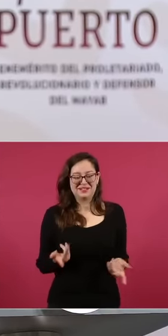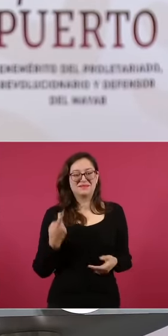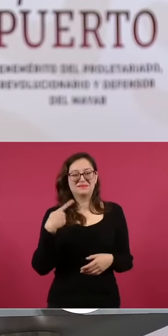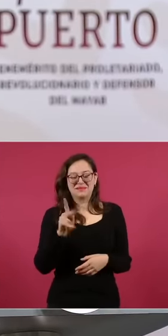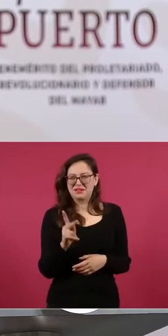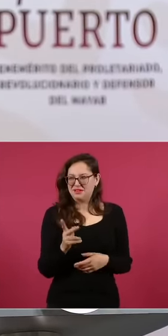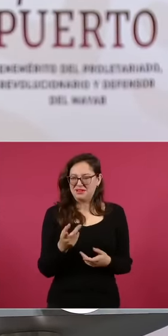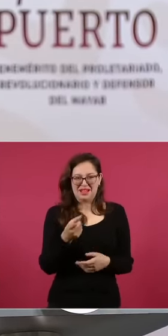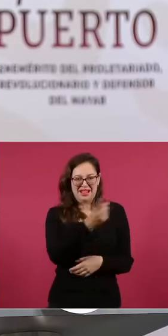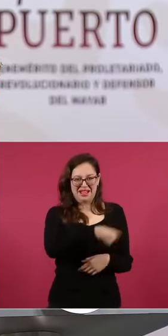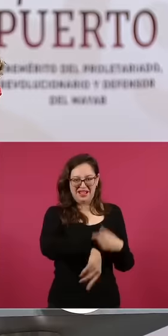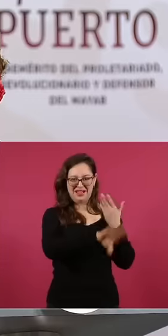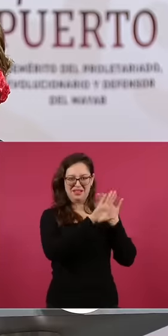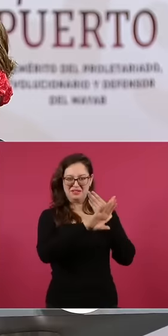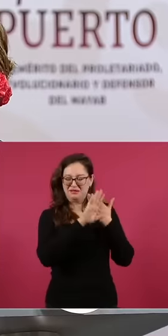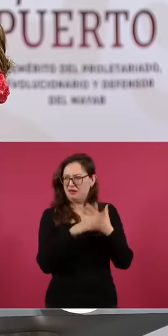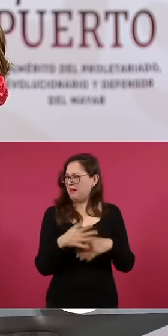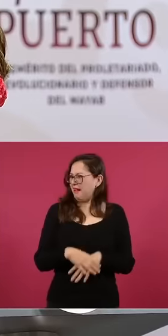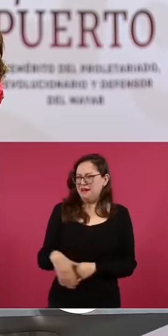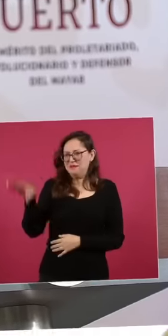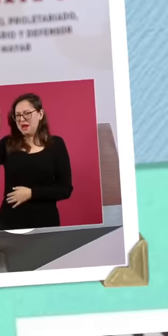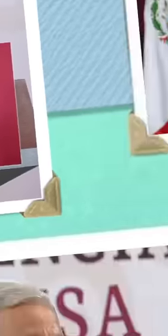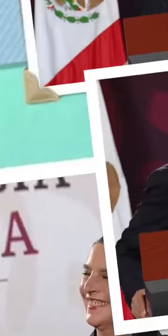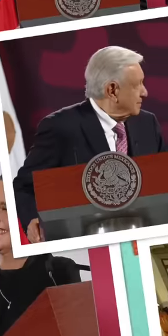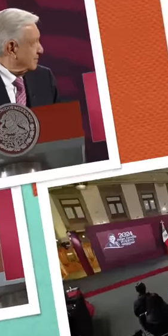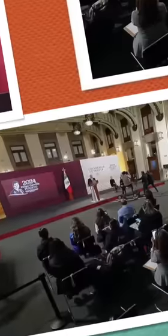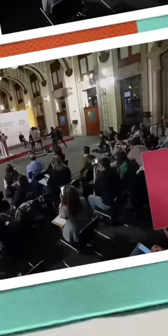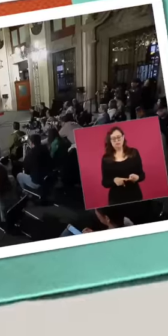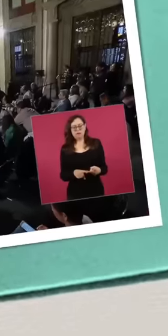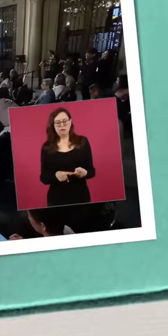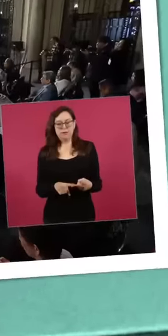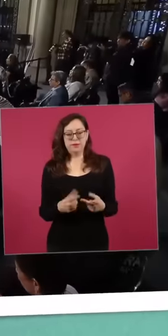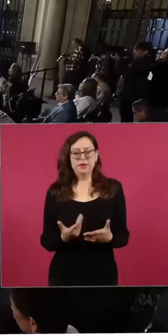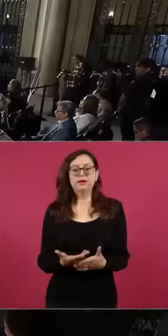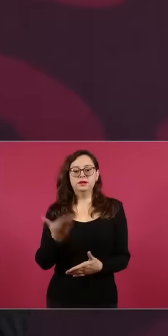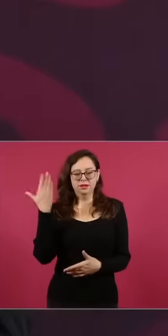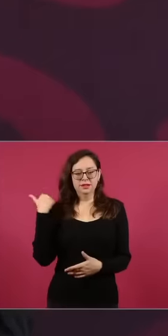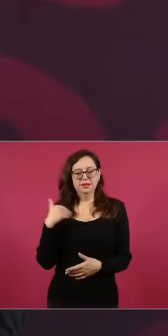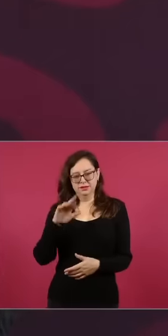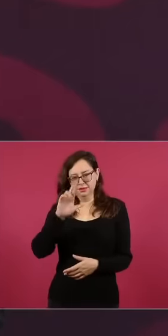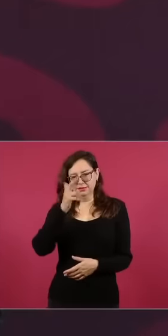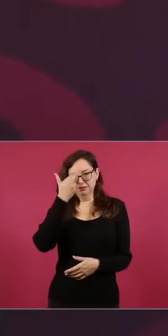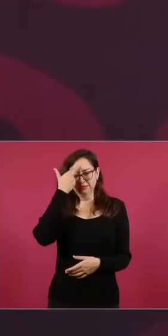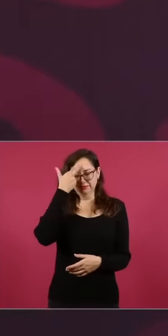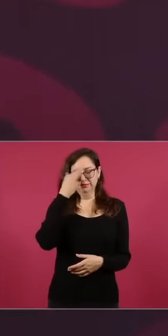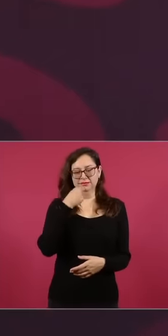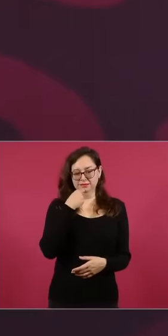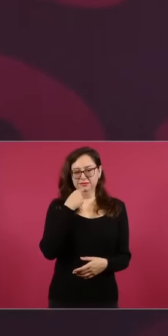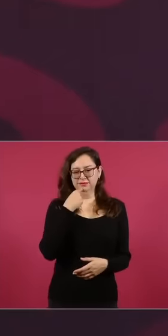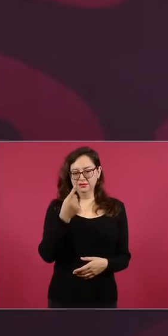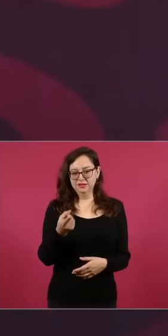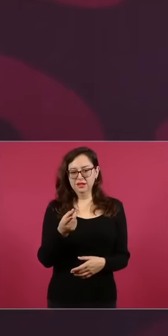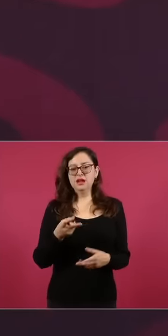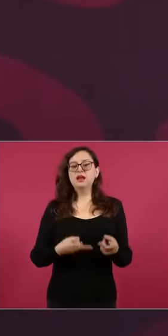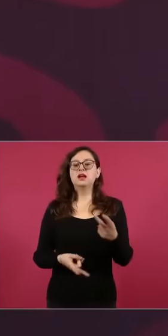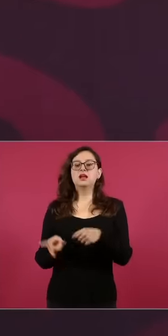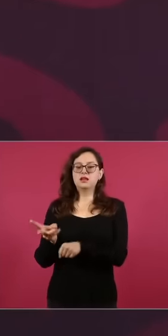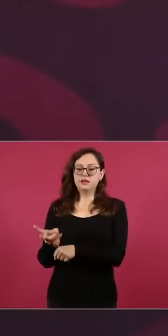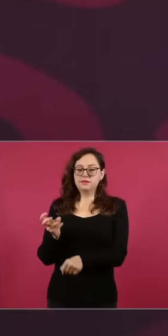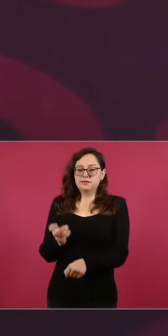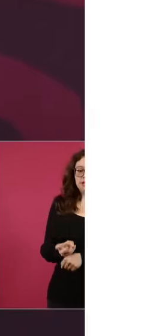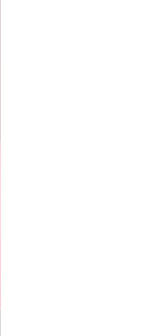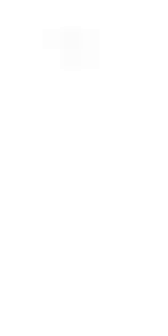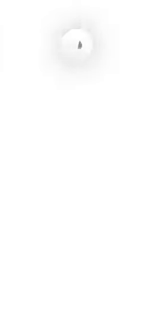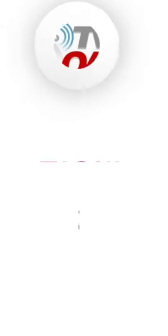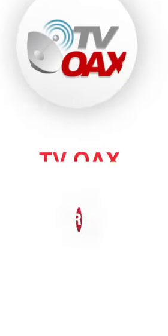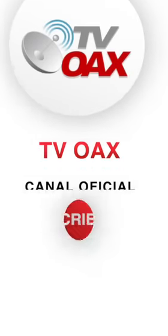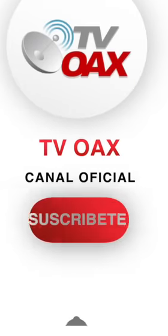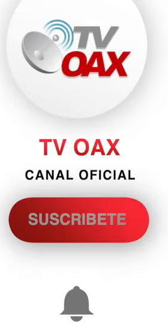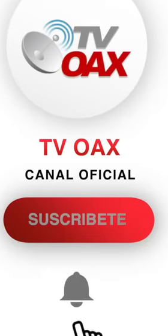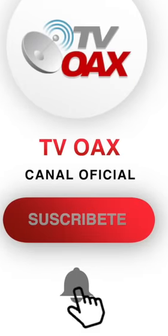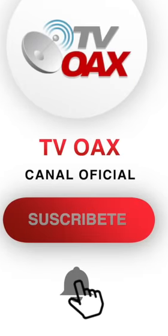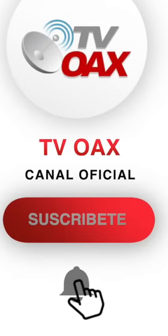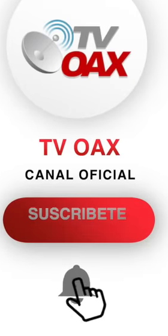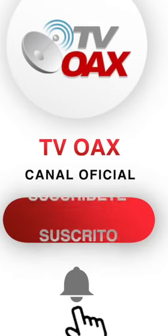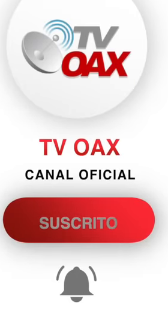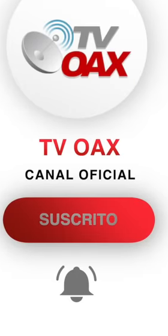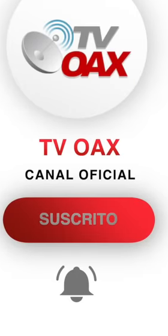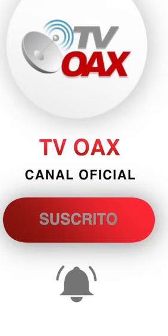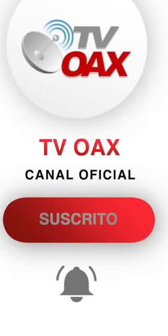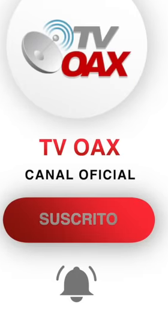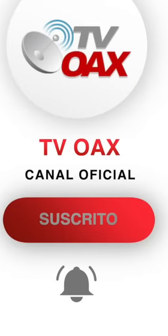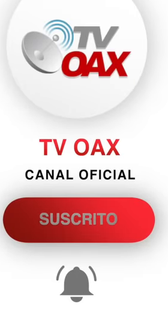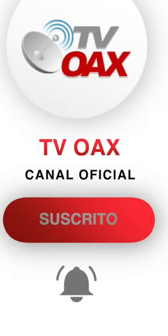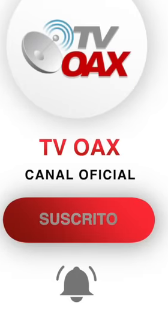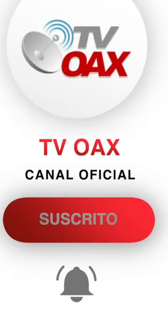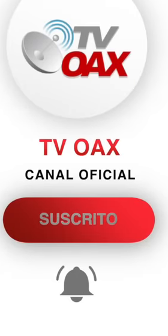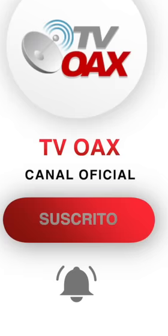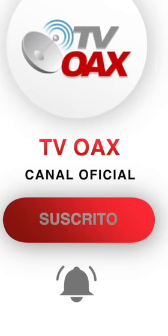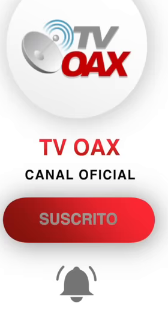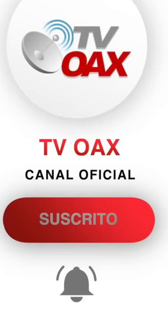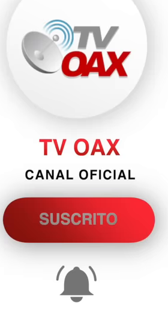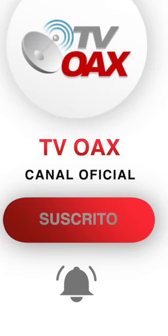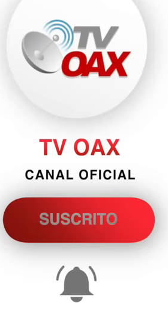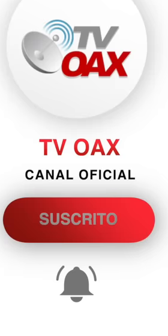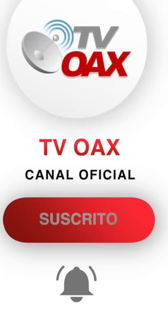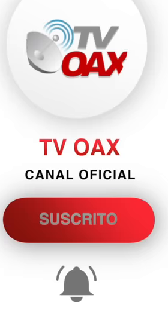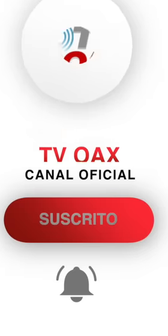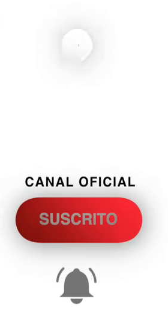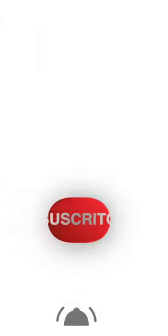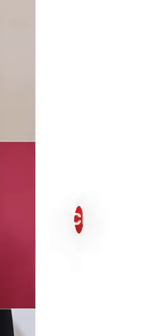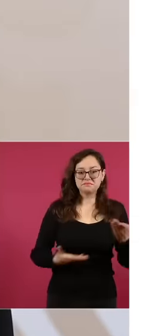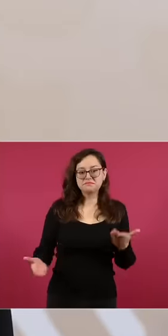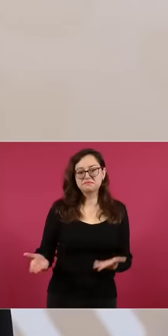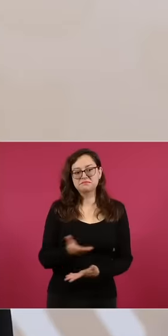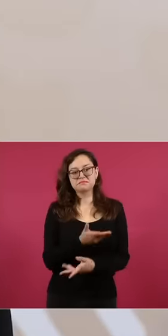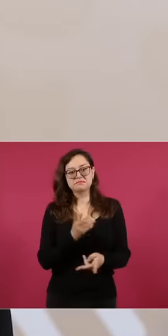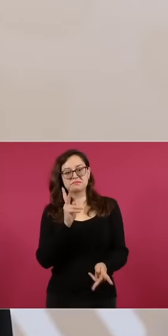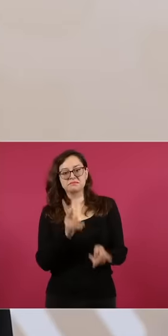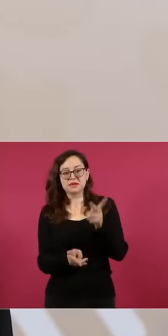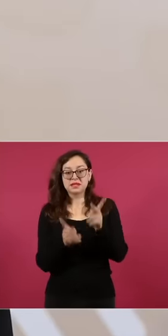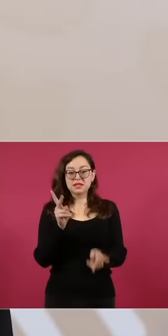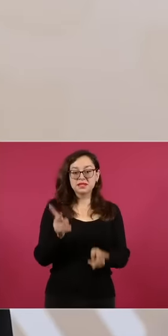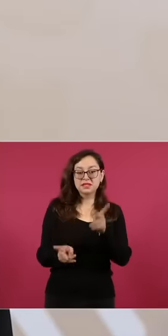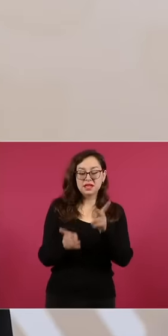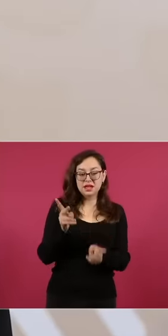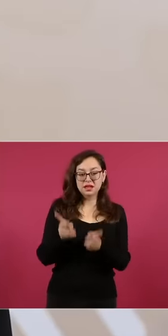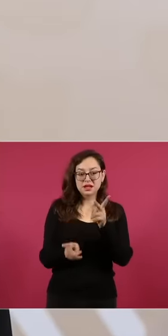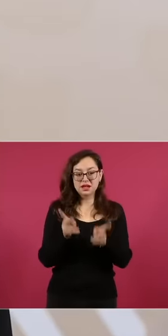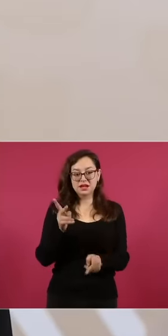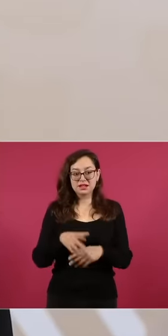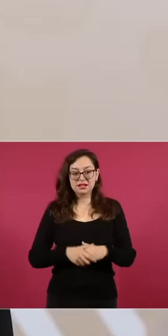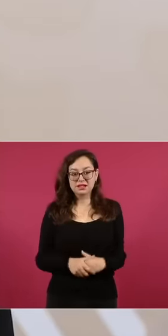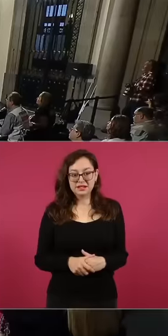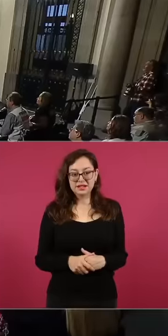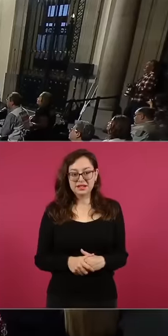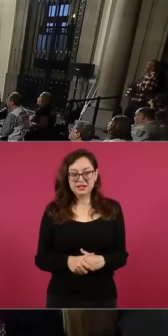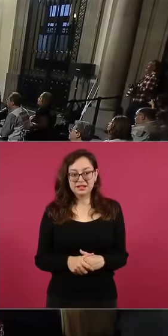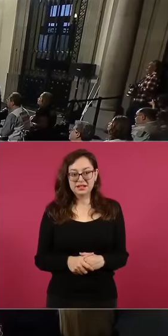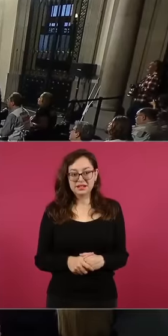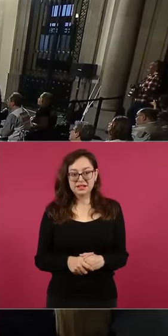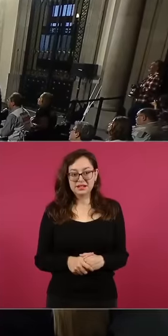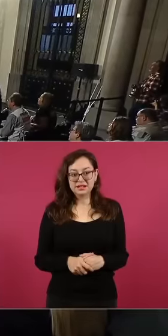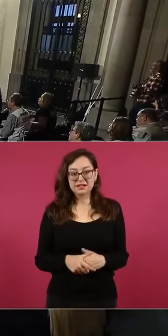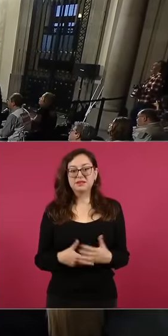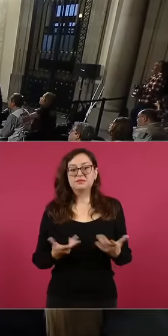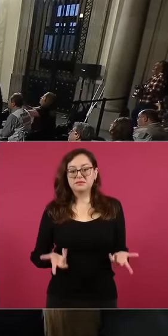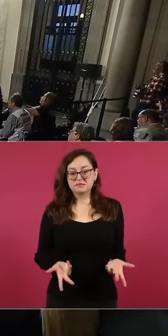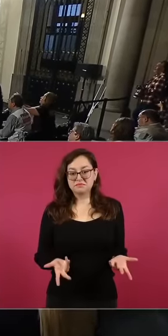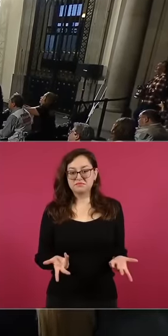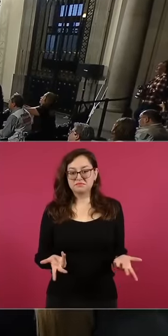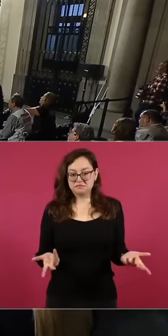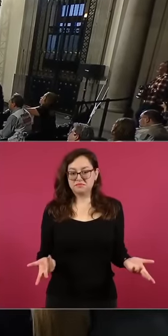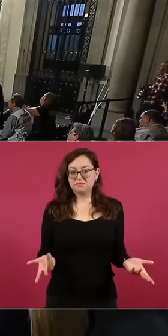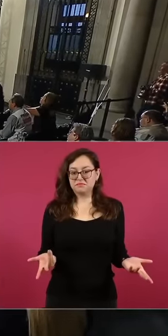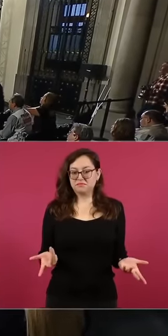tears. I invited Beatriz to talk with you and to help me answer